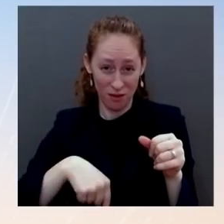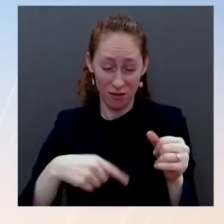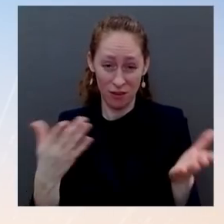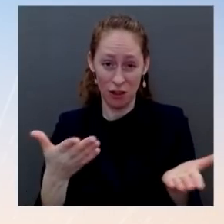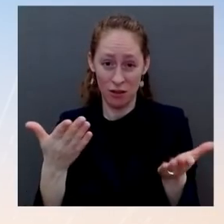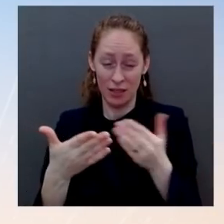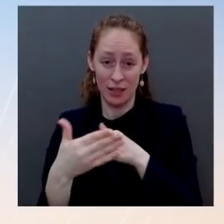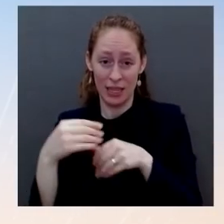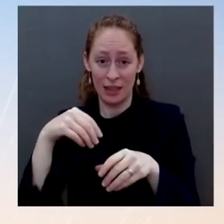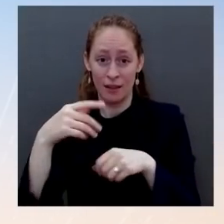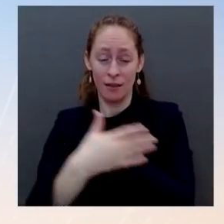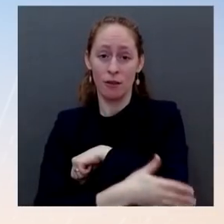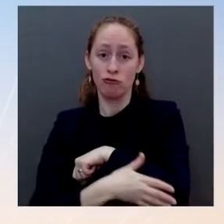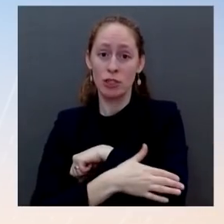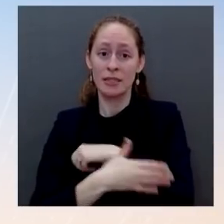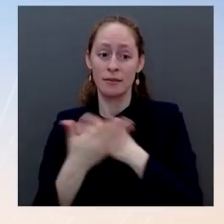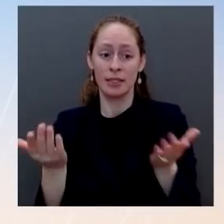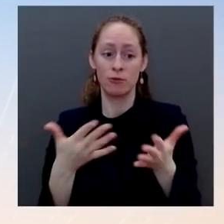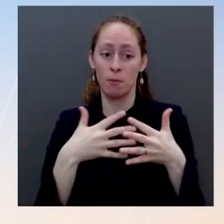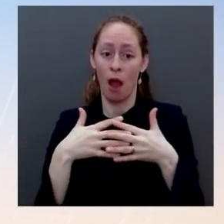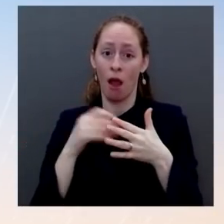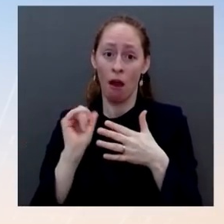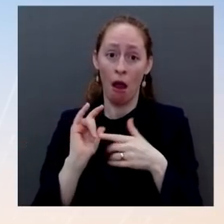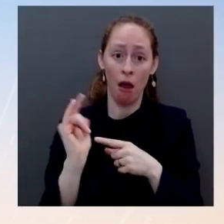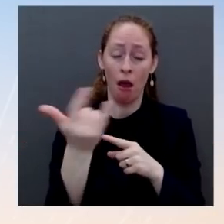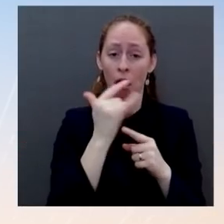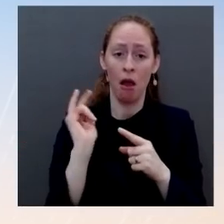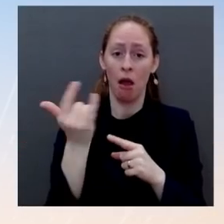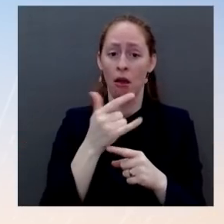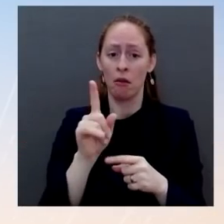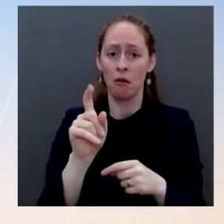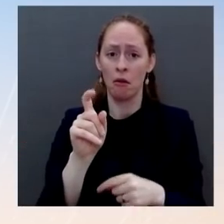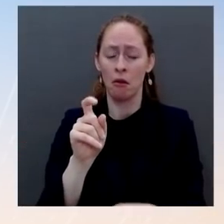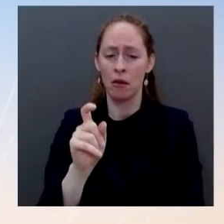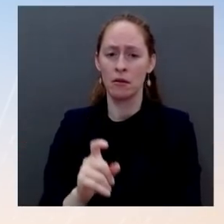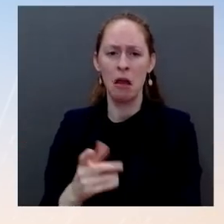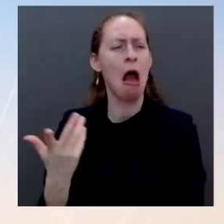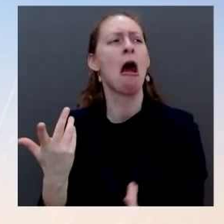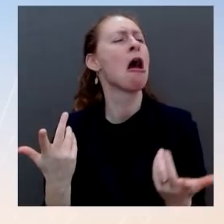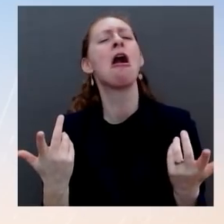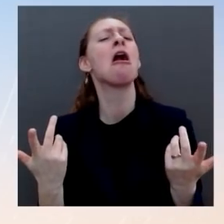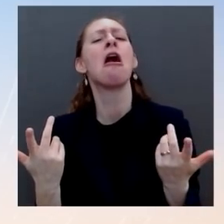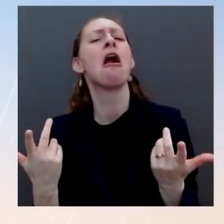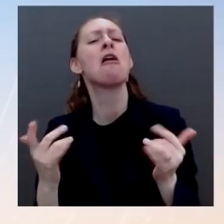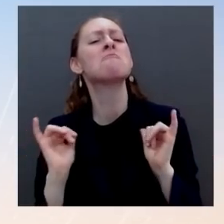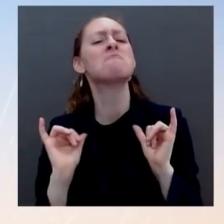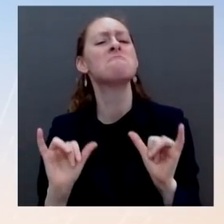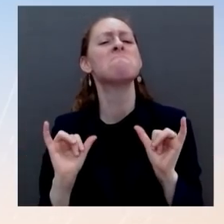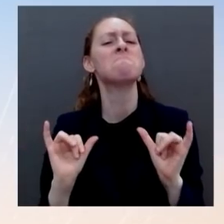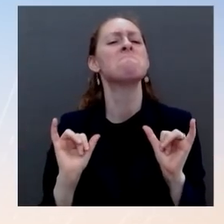helps reduce and delay variants or spreading to the United States.